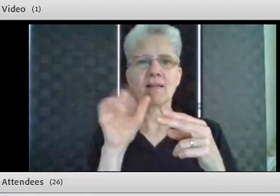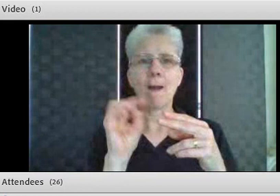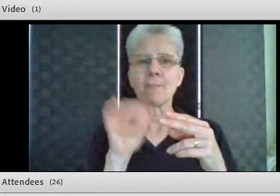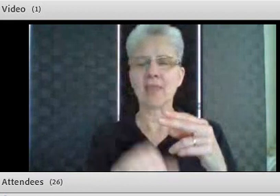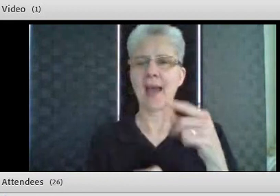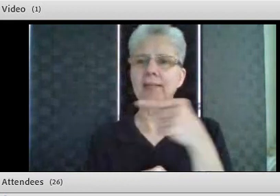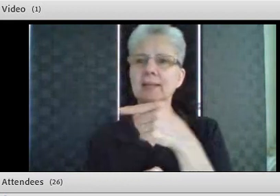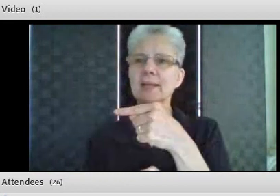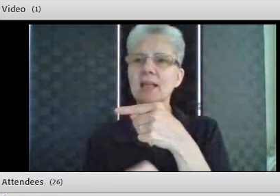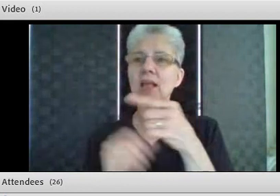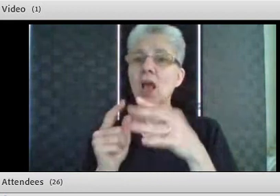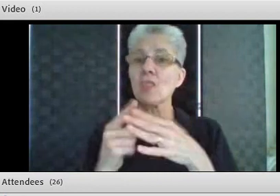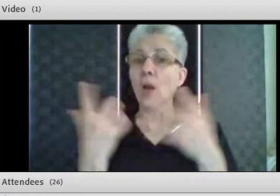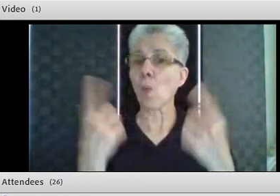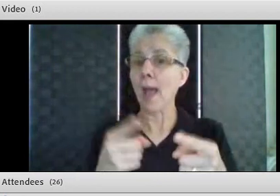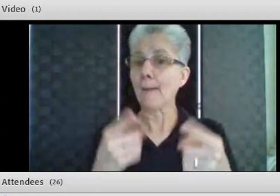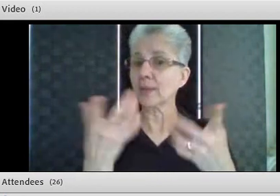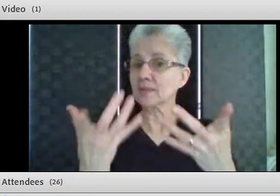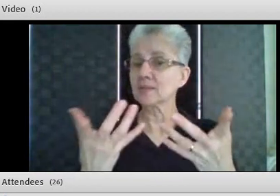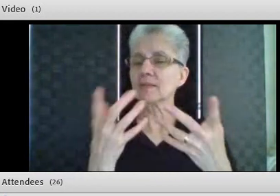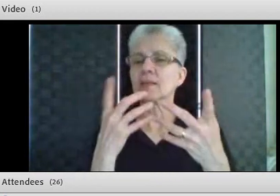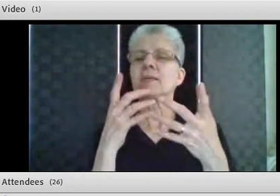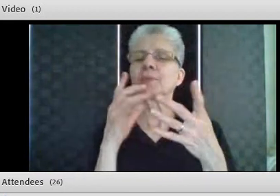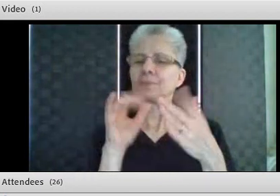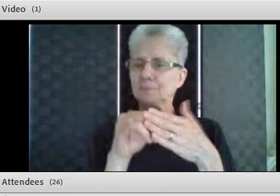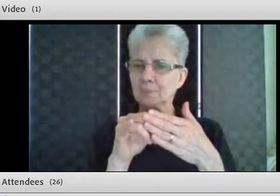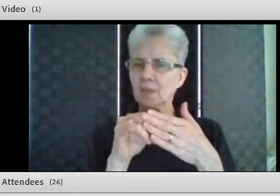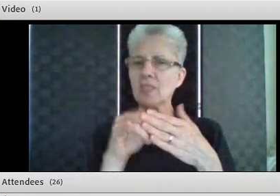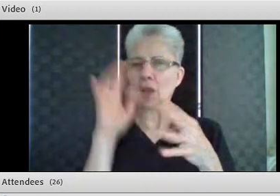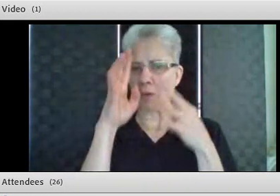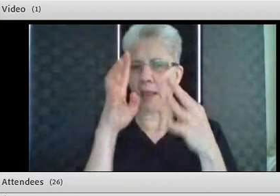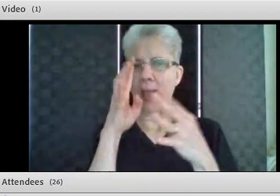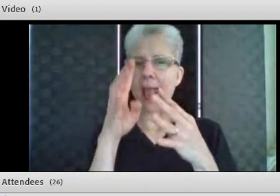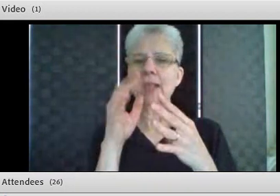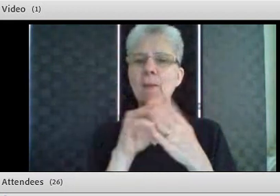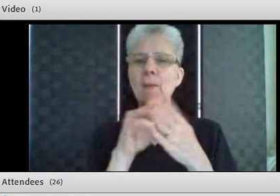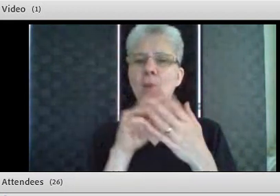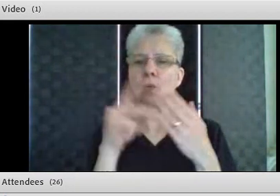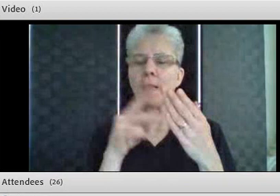that is Compose Yourself at thinkfun.com. This is the magic of it.